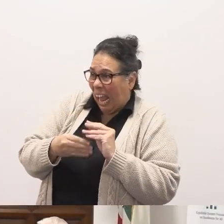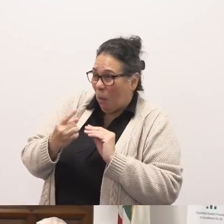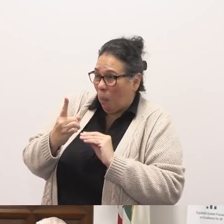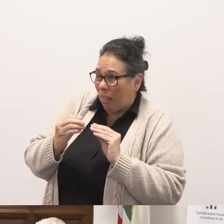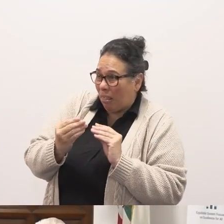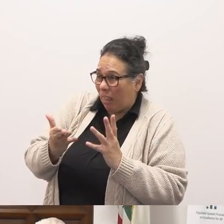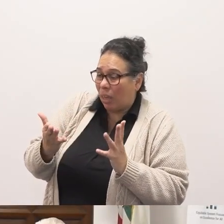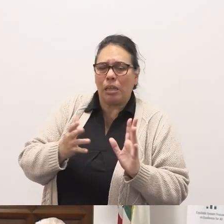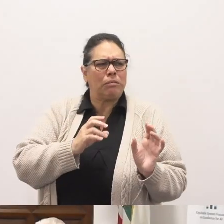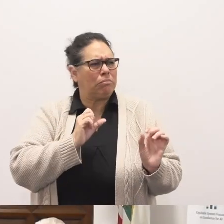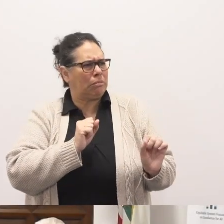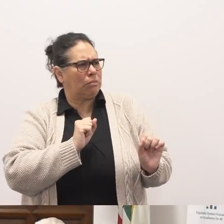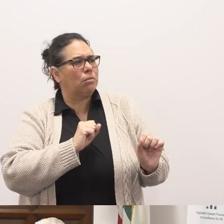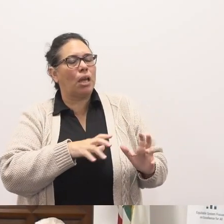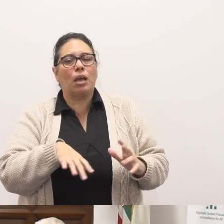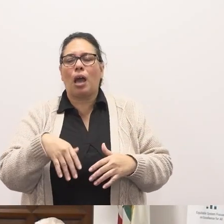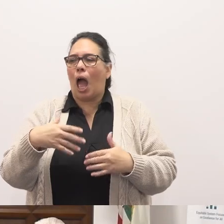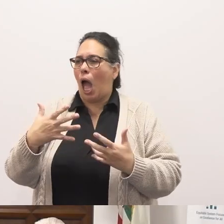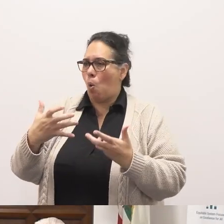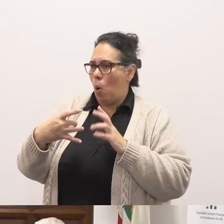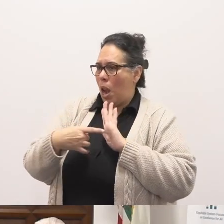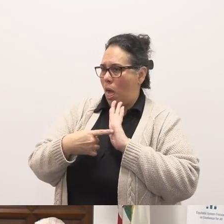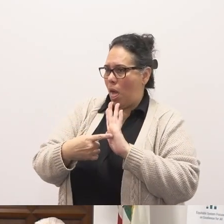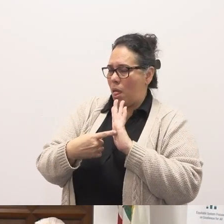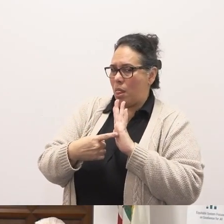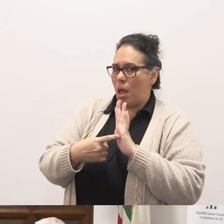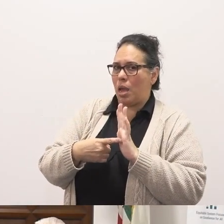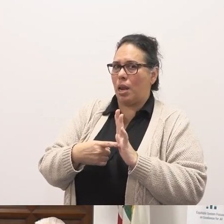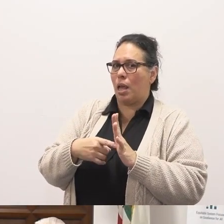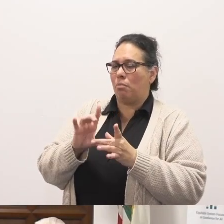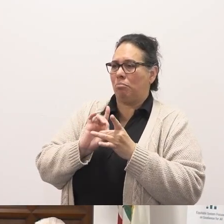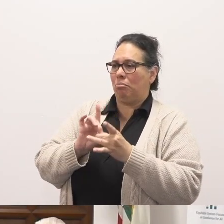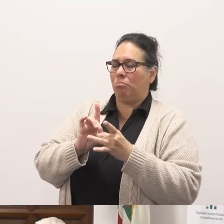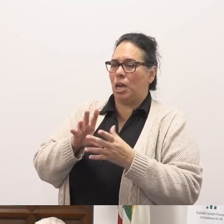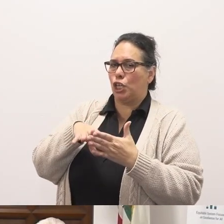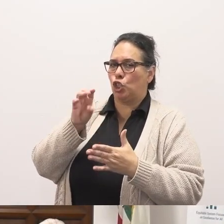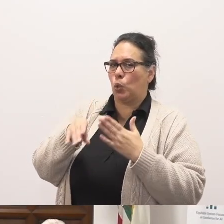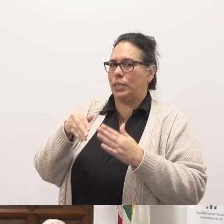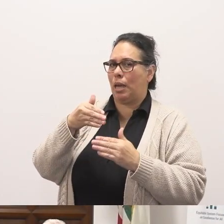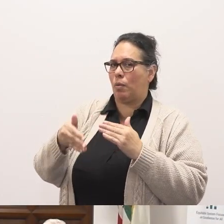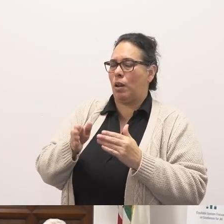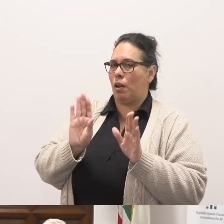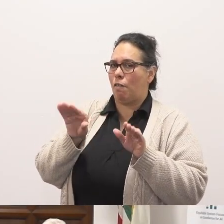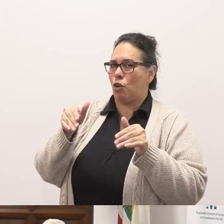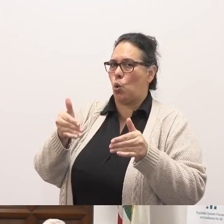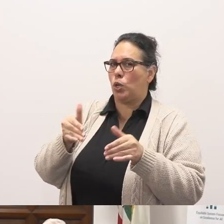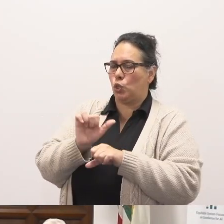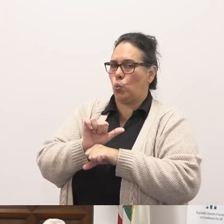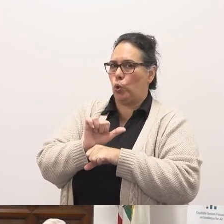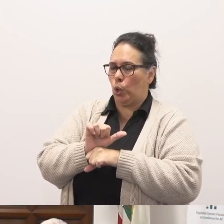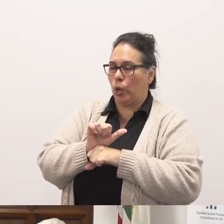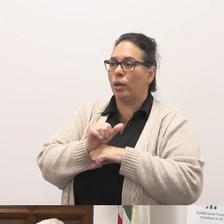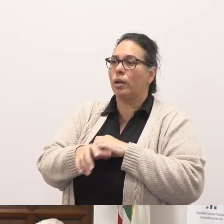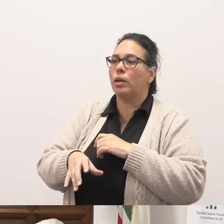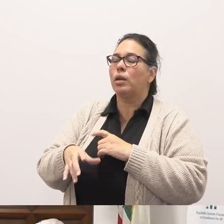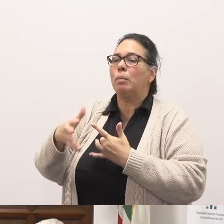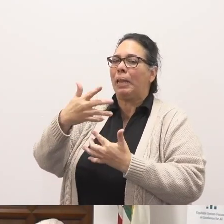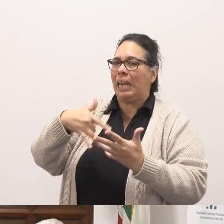I do wanna highlight that as part of our Student Outcomes Focused Governance work that we've been engaged in as a board now